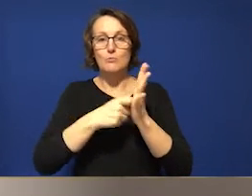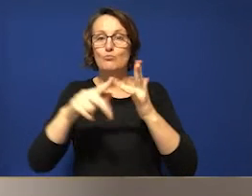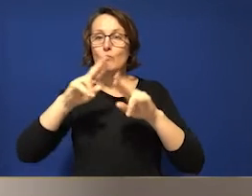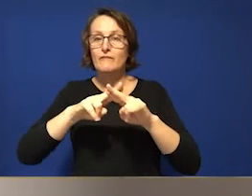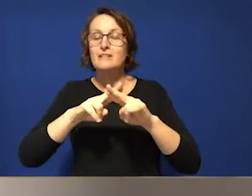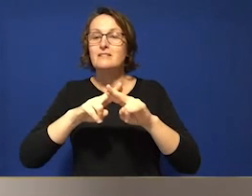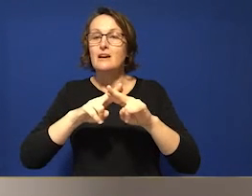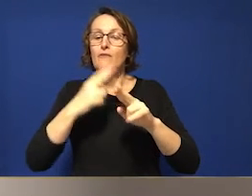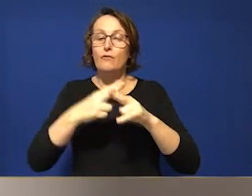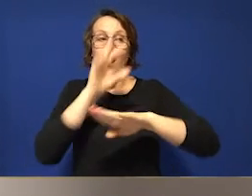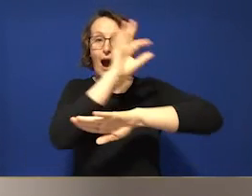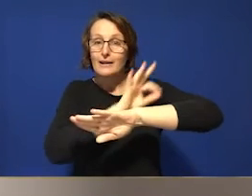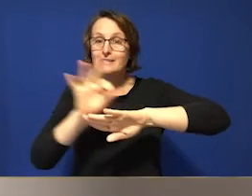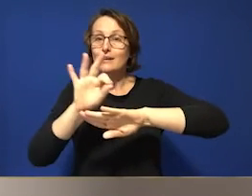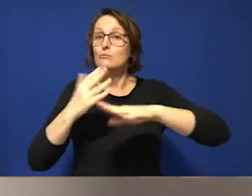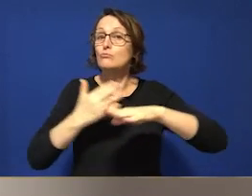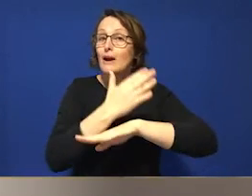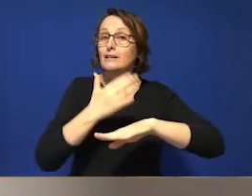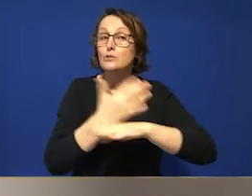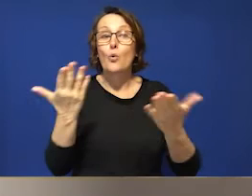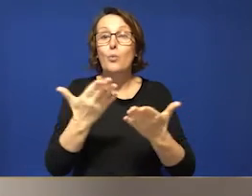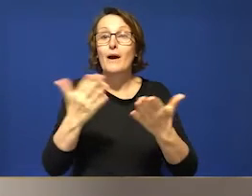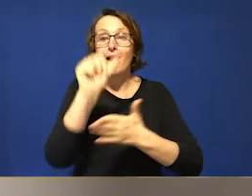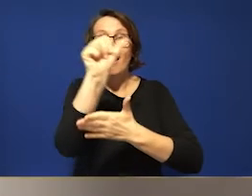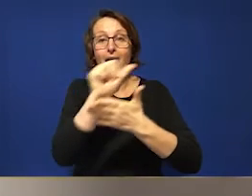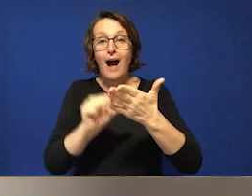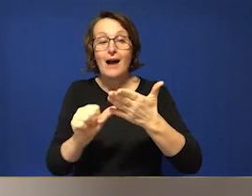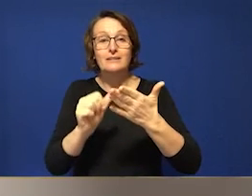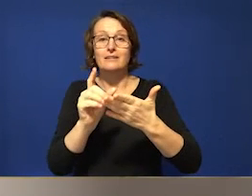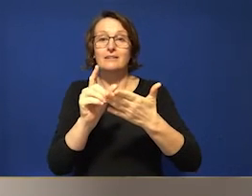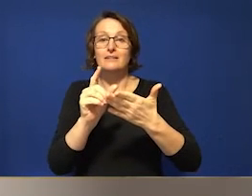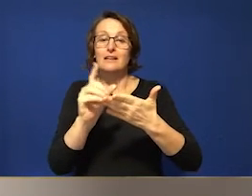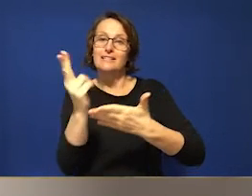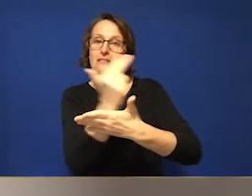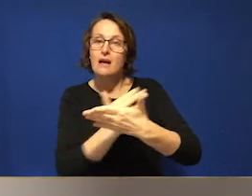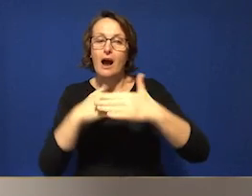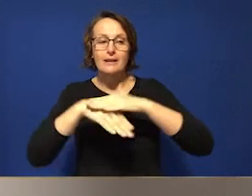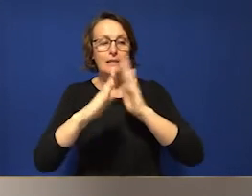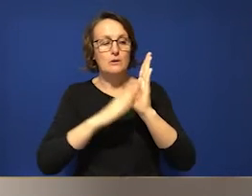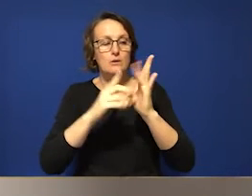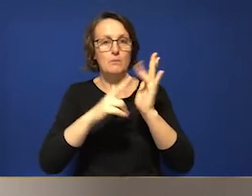of architecture practice at the Faculty of Art Design and Architecture at Monash University.